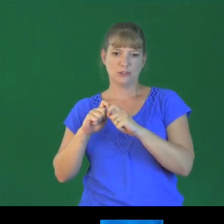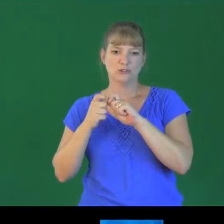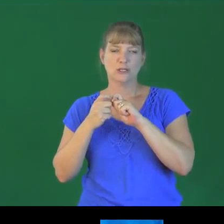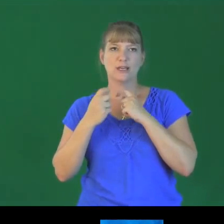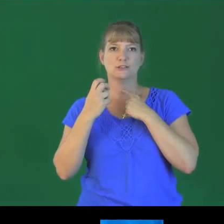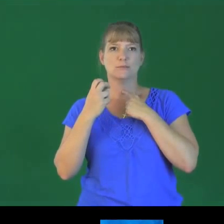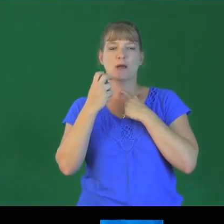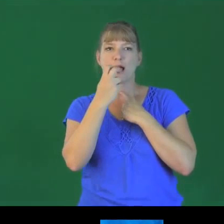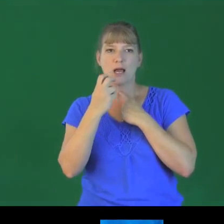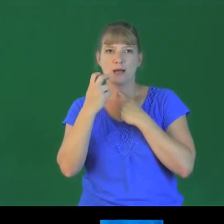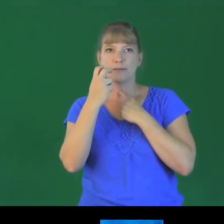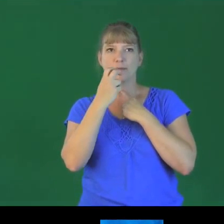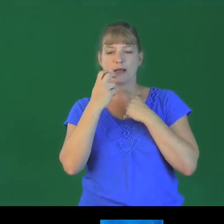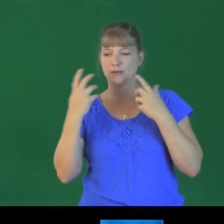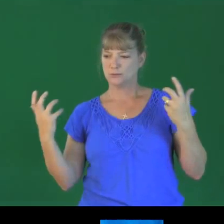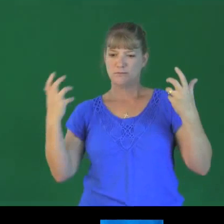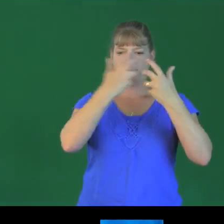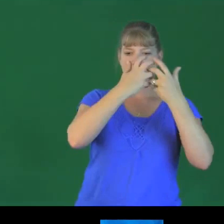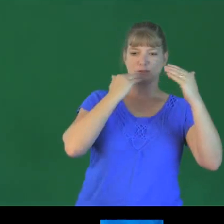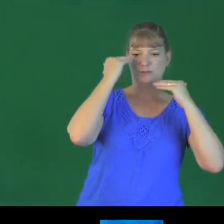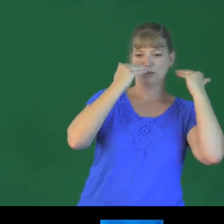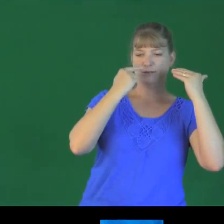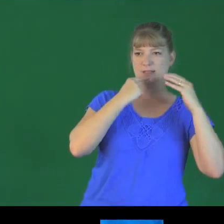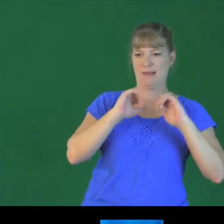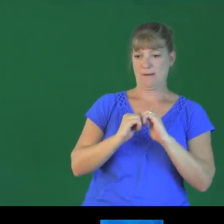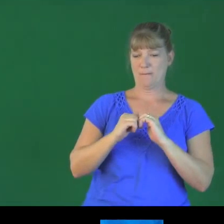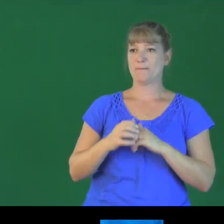to match the way the adult said it.